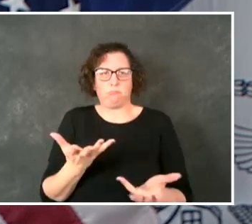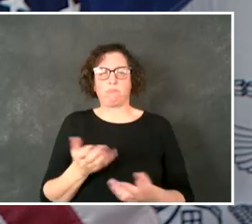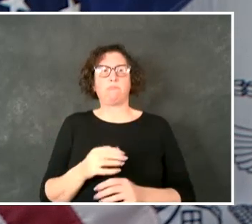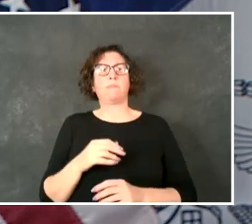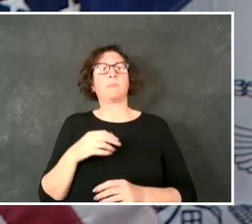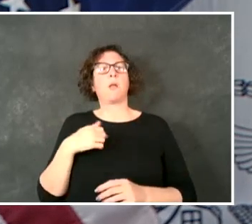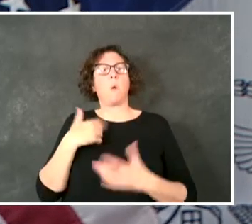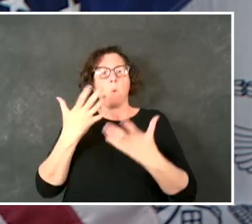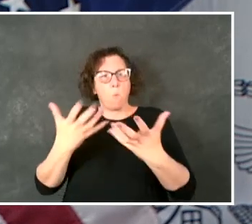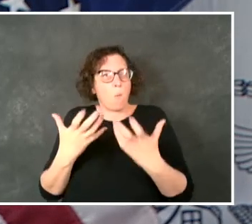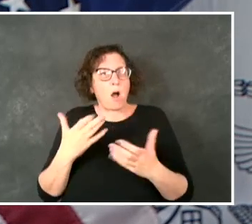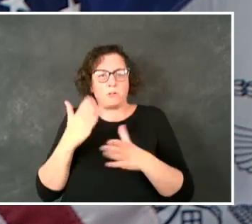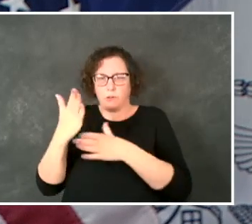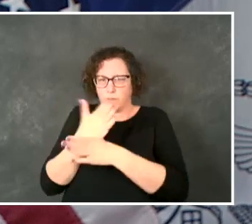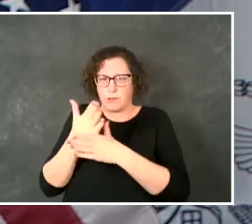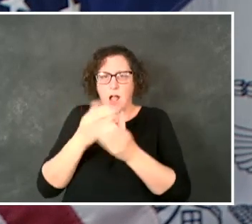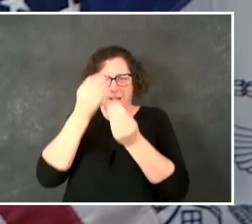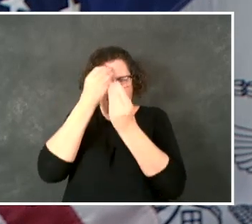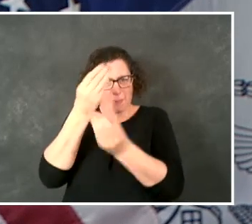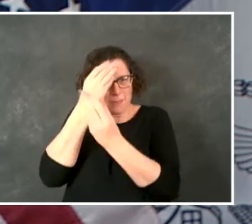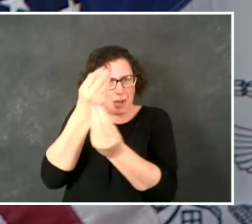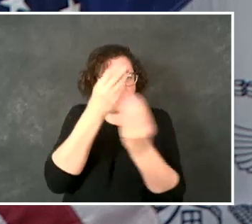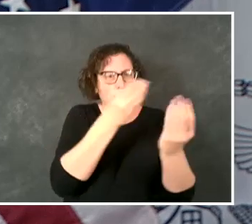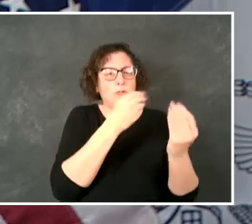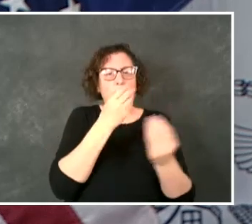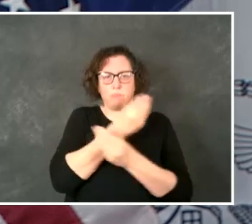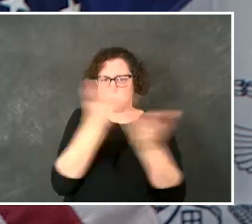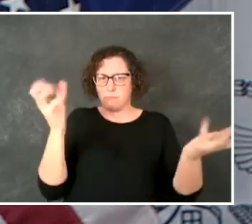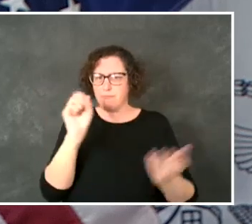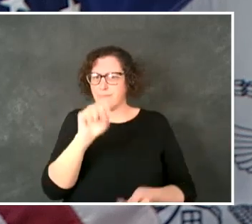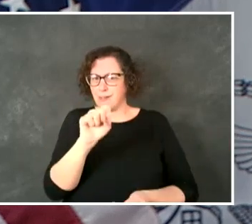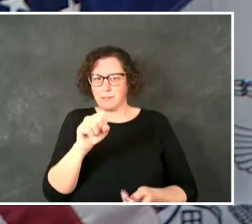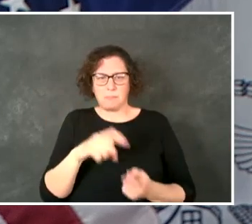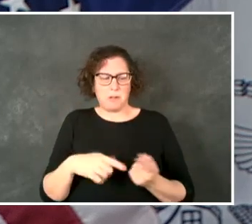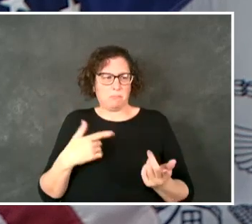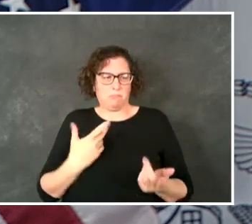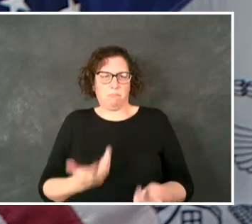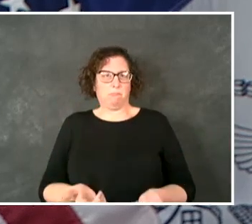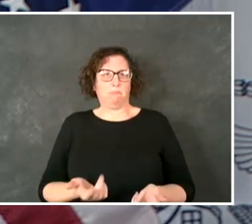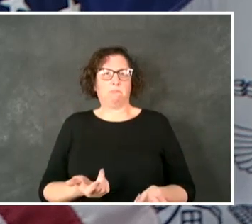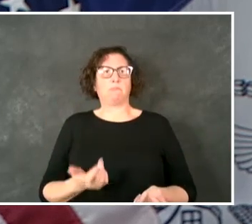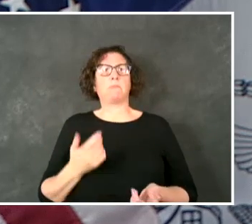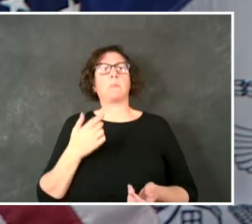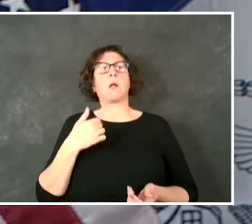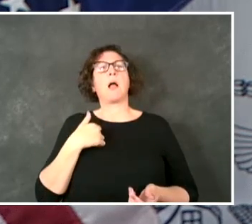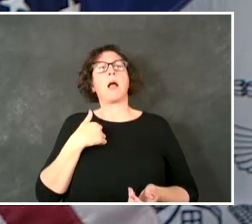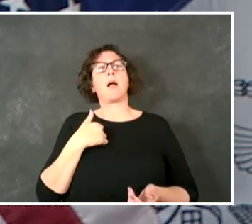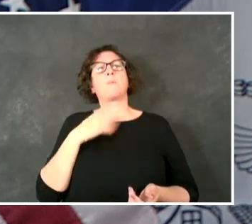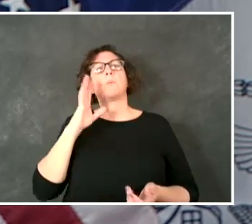WHAT WAS GOING ON AND ANTHYI NGTO